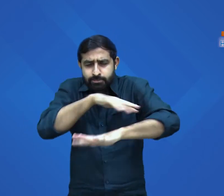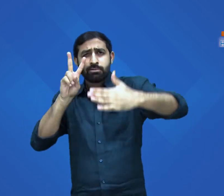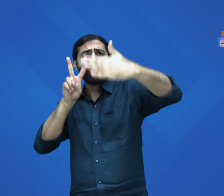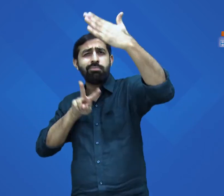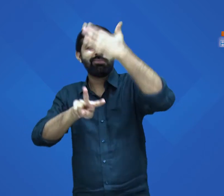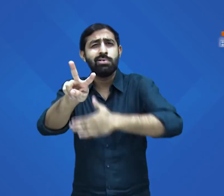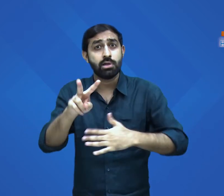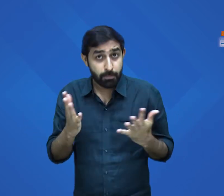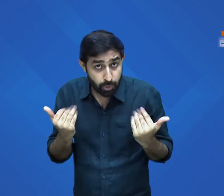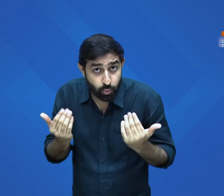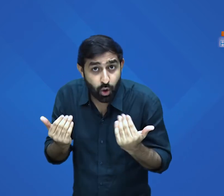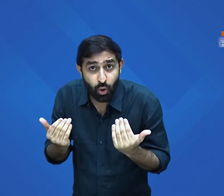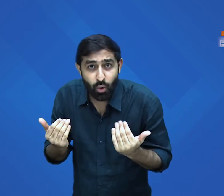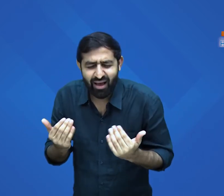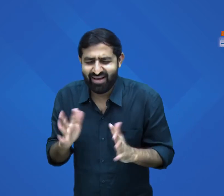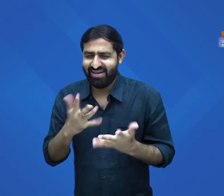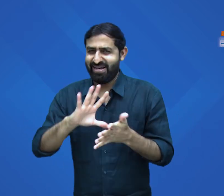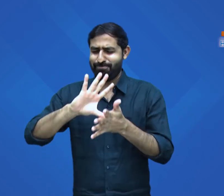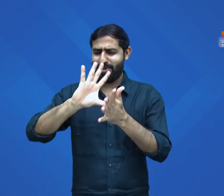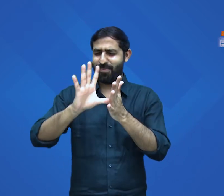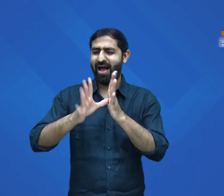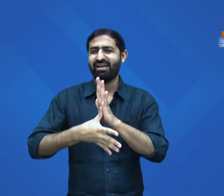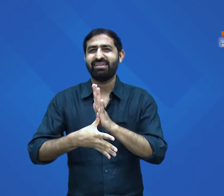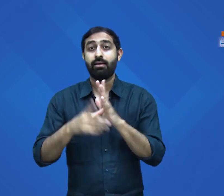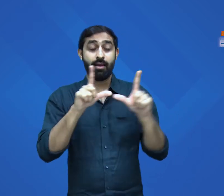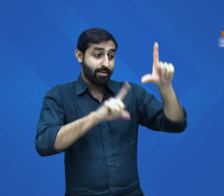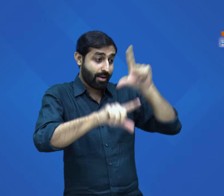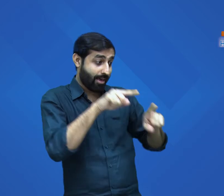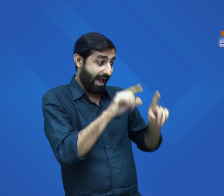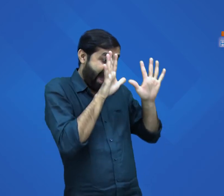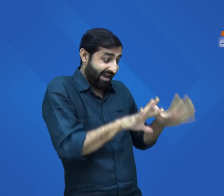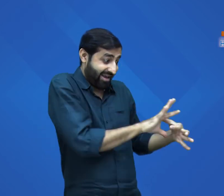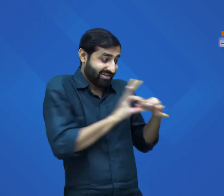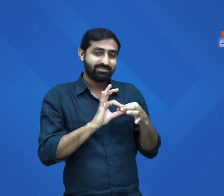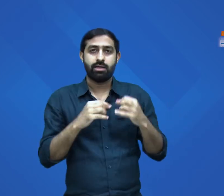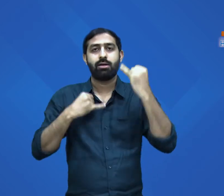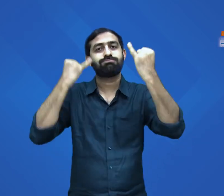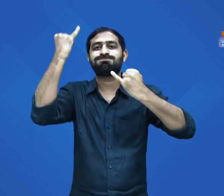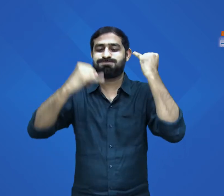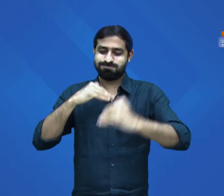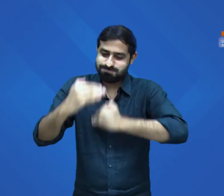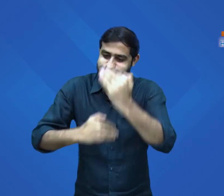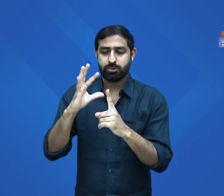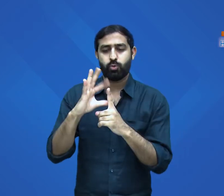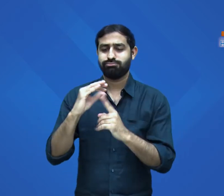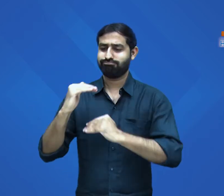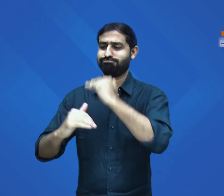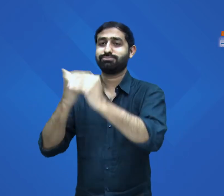and express our ideas and thoughts? No, it is not possible. Thoughts and ideas enables in people's minds